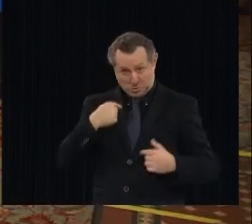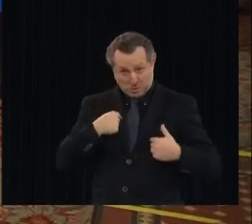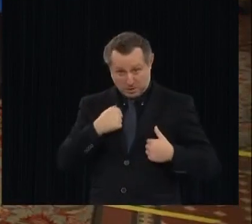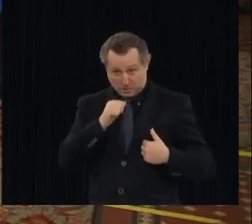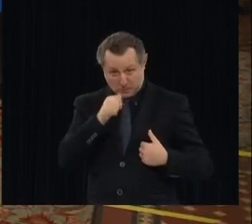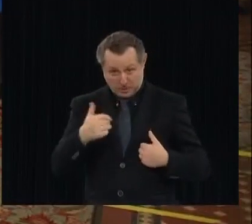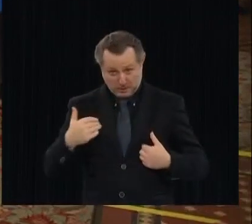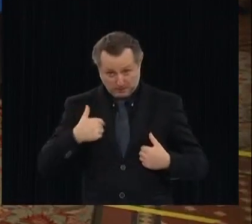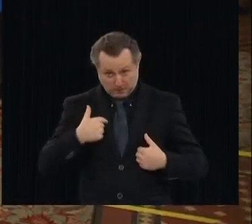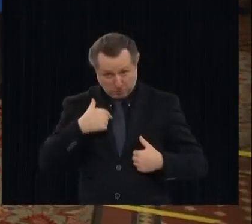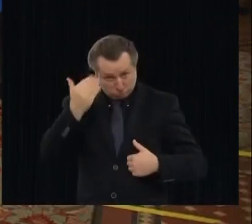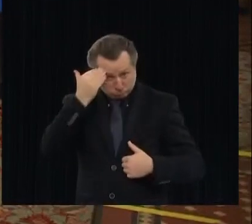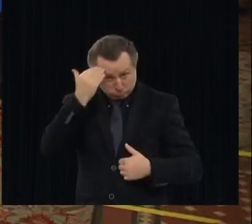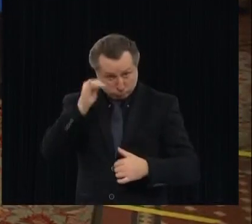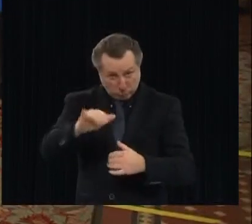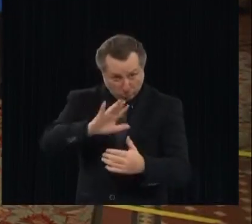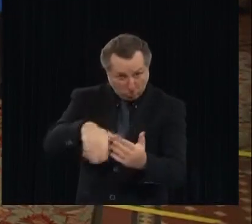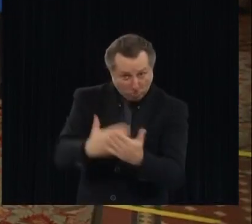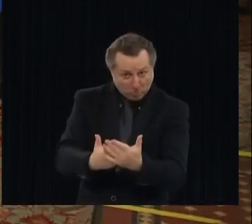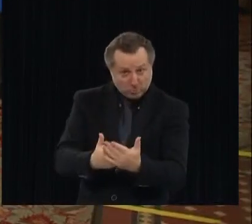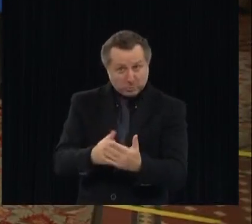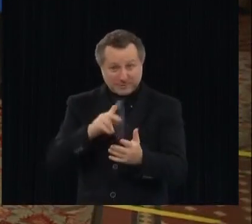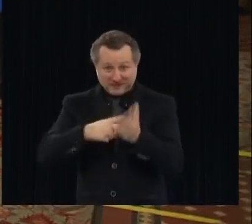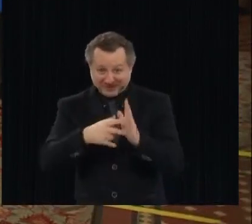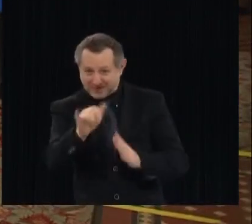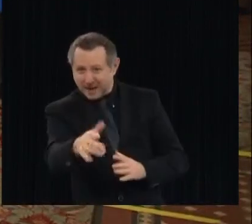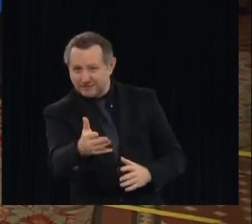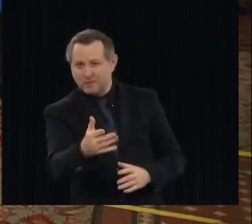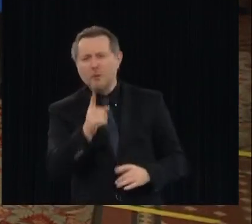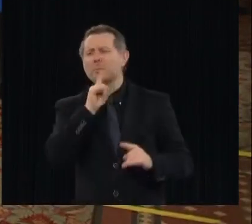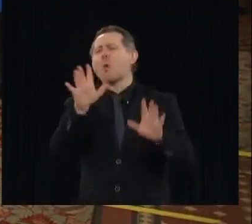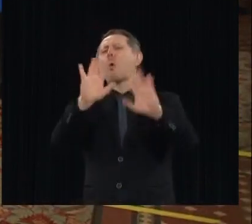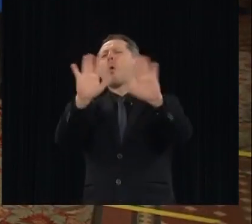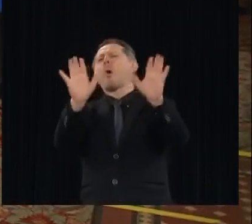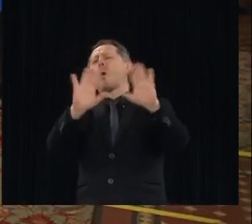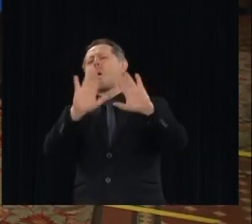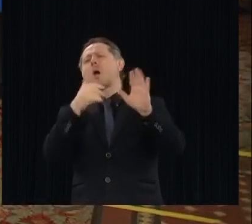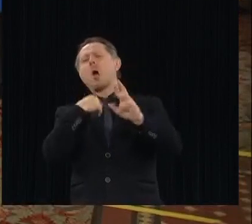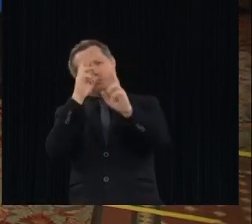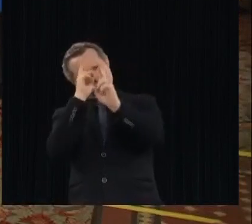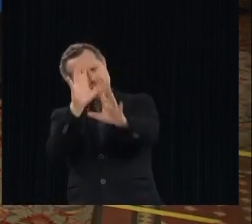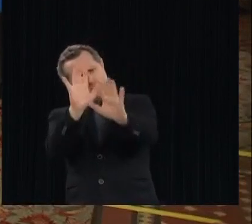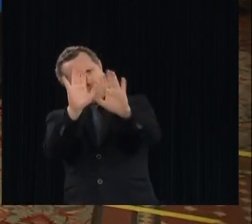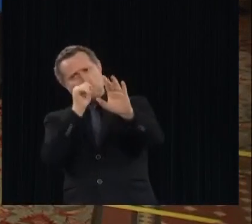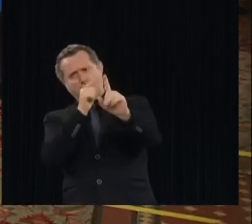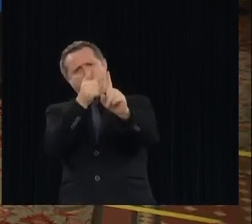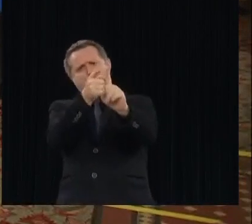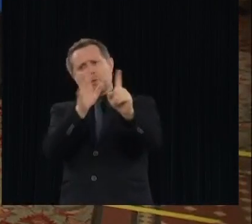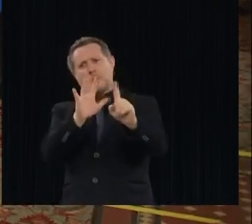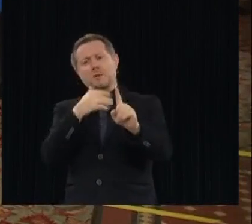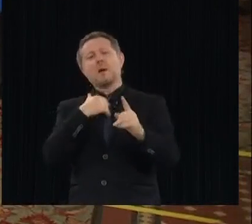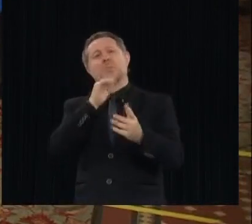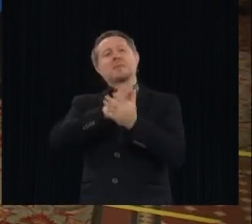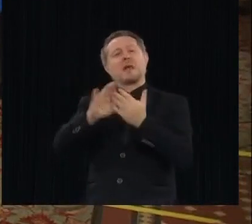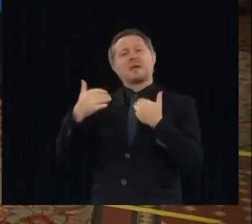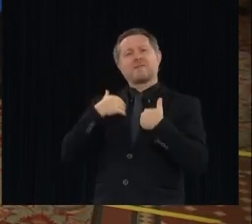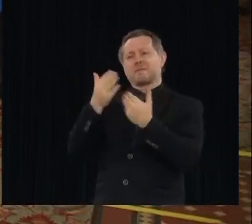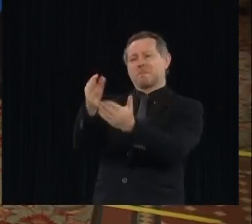QUESTION? YOU CAN DEFER TO THE QUESTION. DO YOU THINK MAYBE I DON'T HAVE A COMMAND OF THE FACTS?